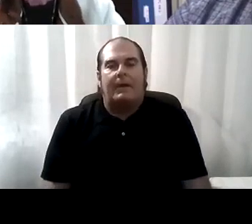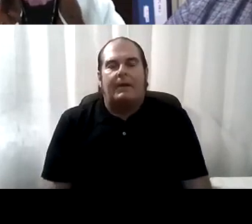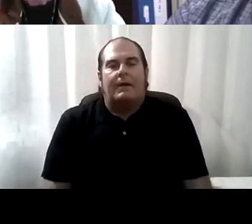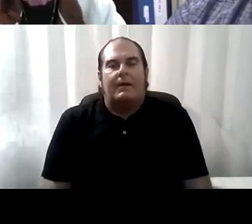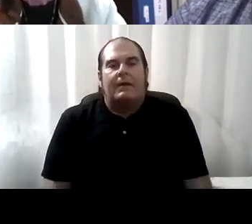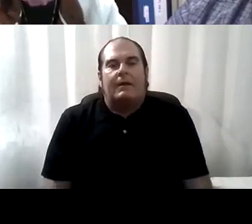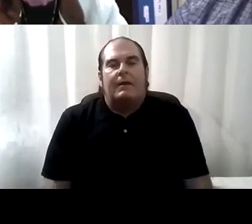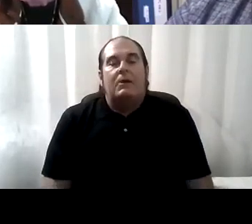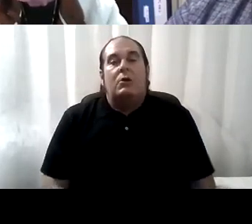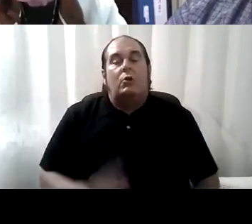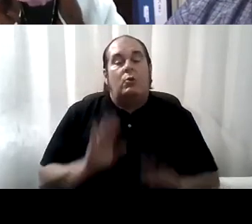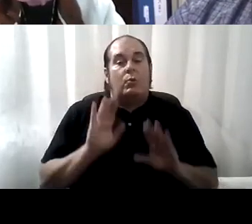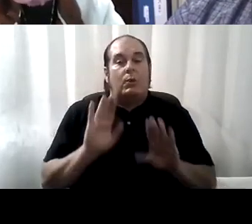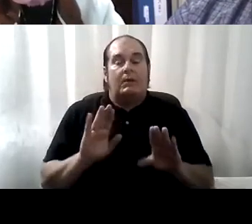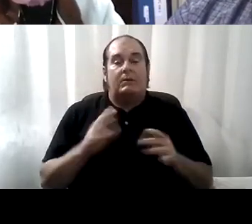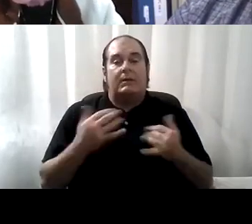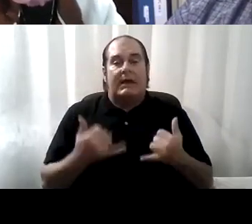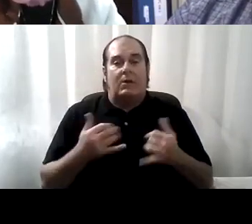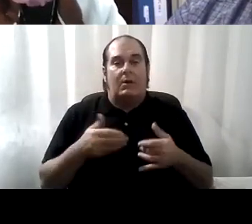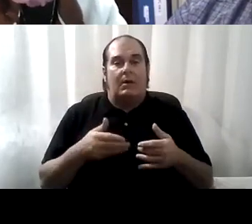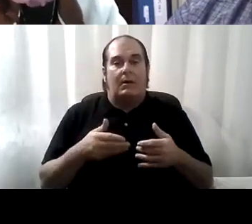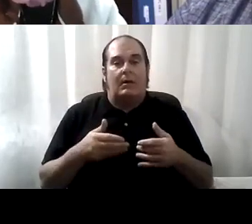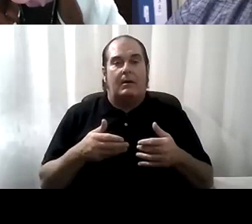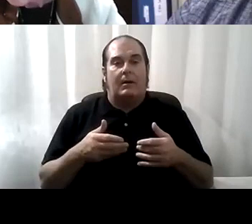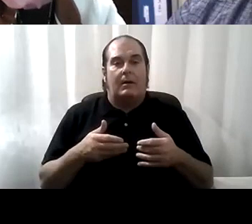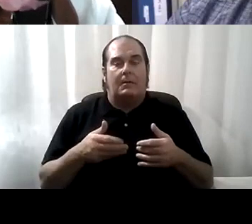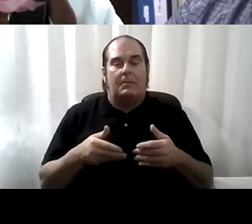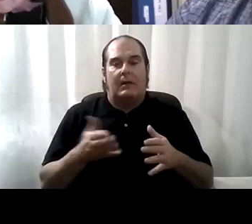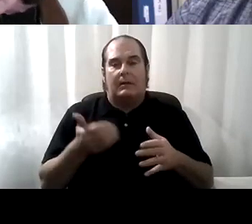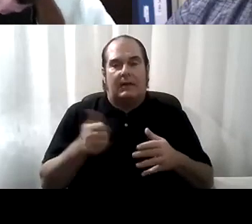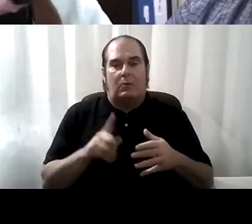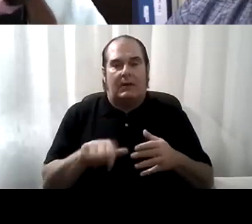And I'm going to let any of y'all jump in on this one.